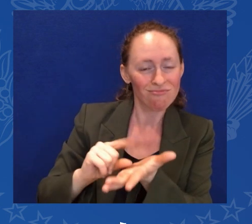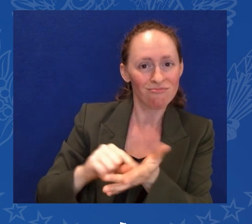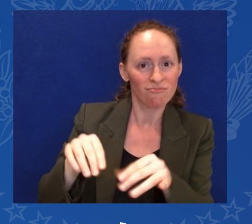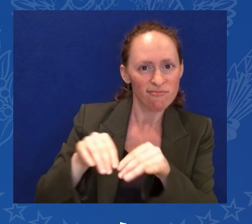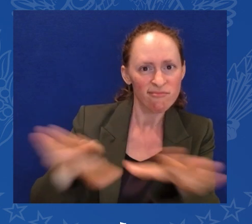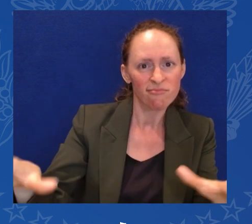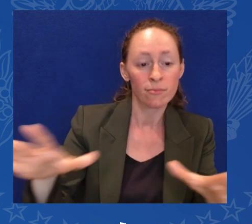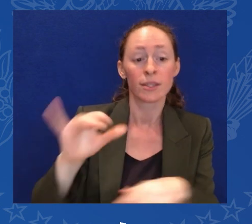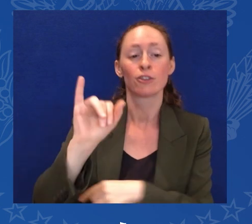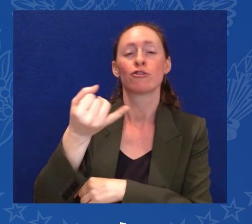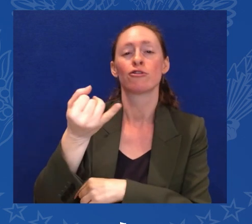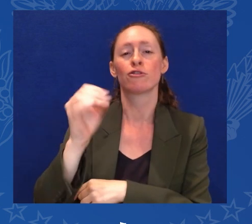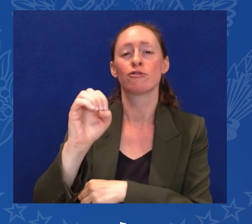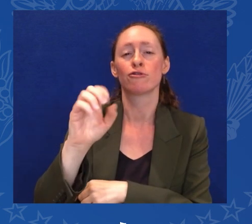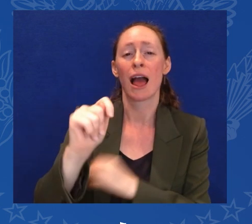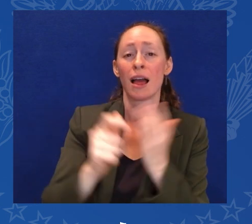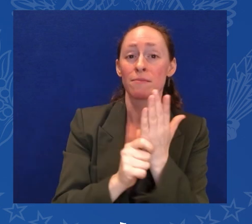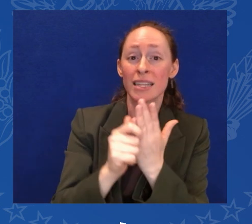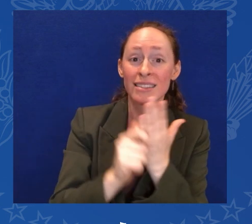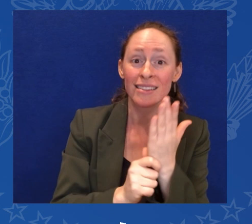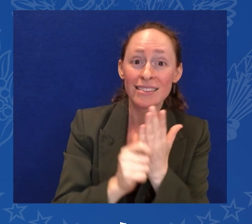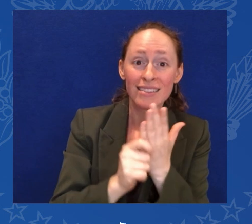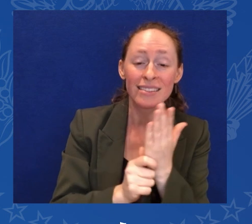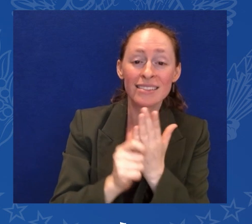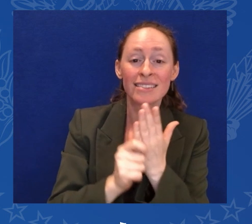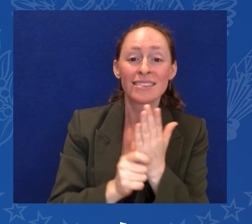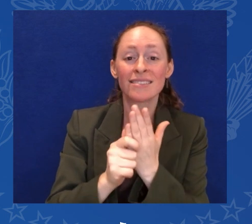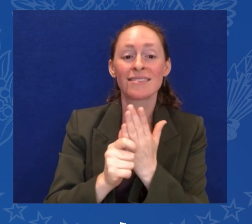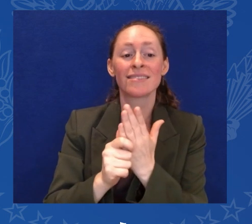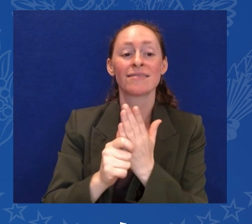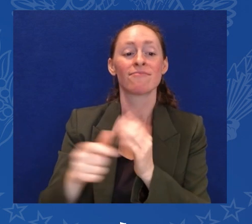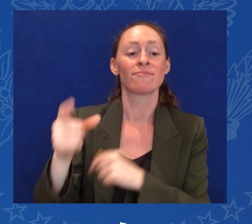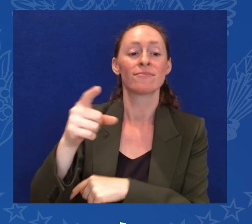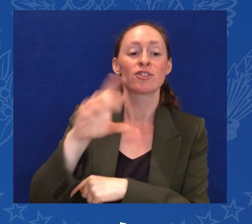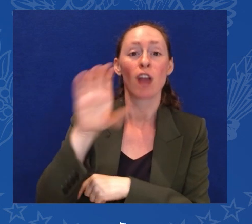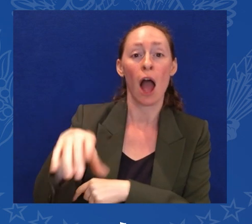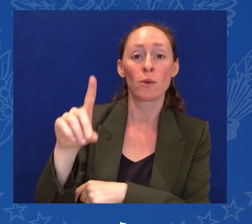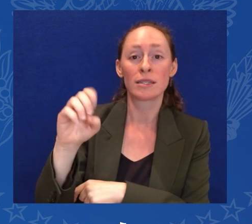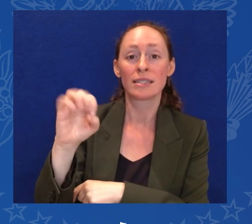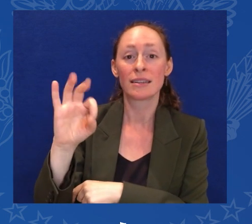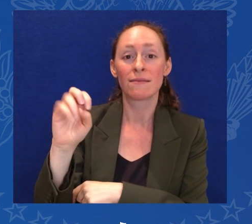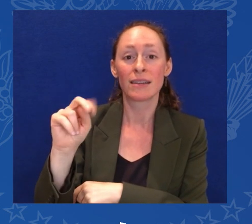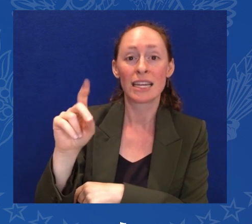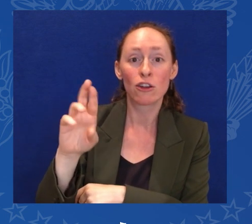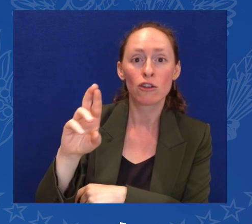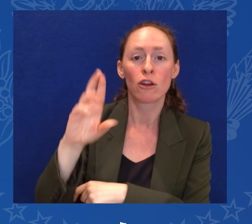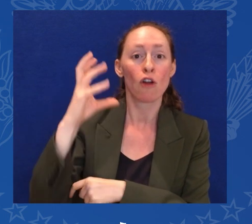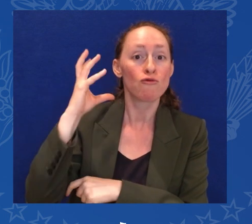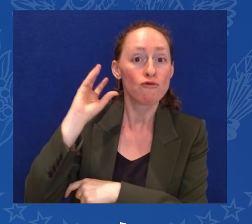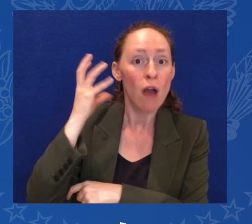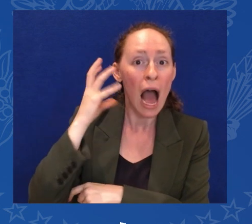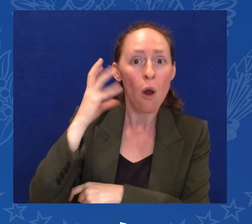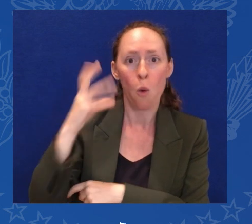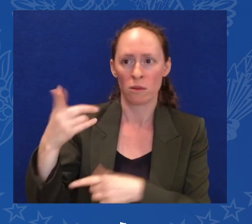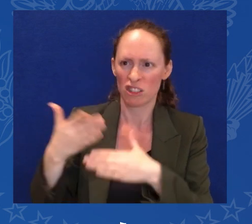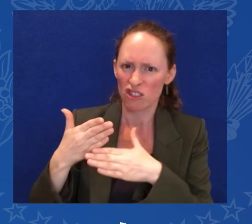who told the story were unflinching in the bravery with which they told that story, making sure America saw --